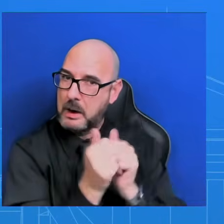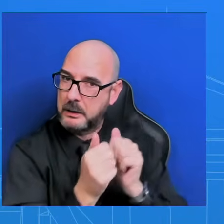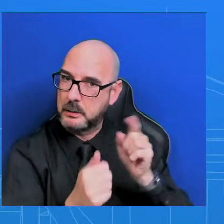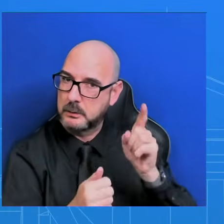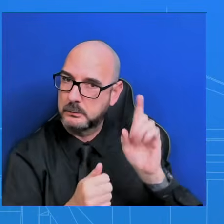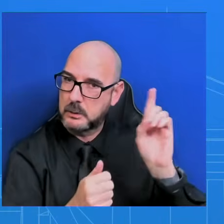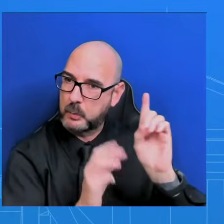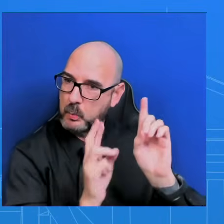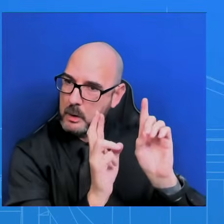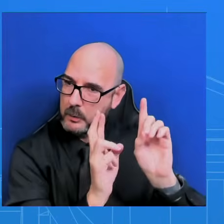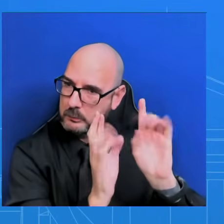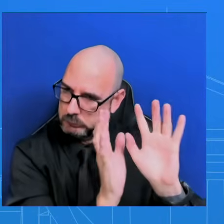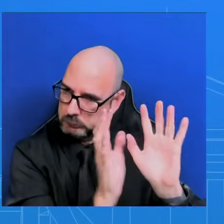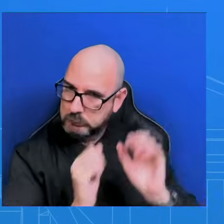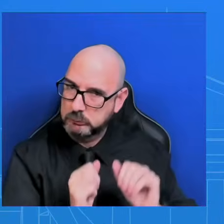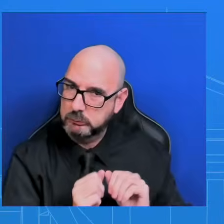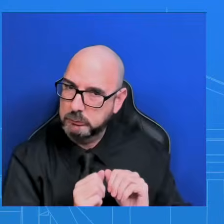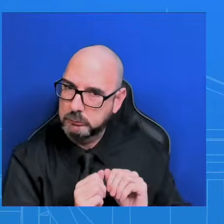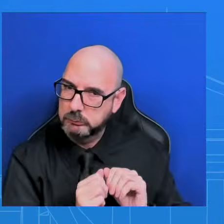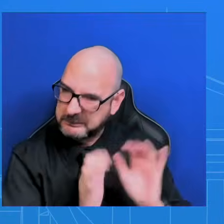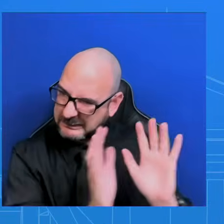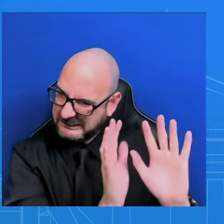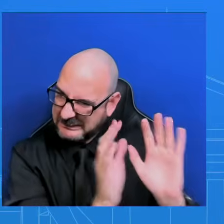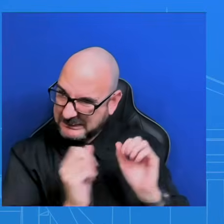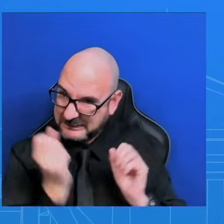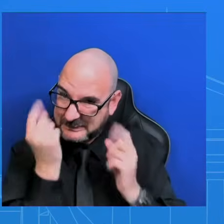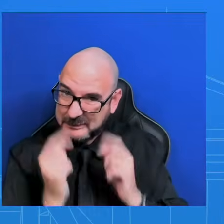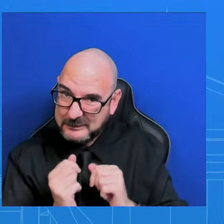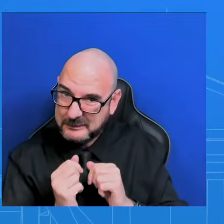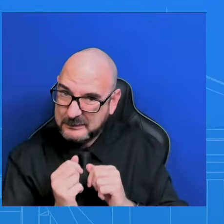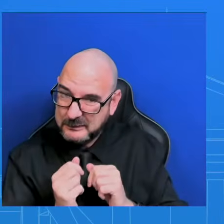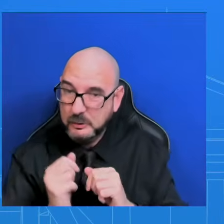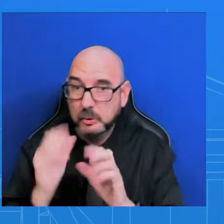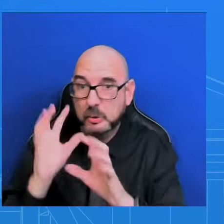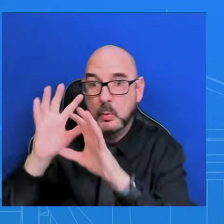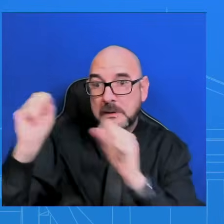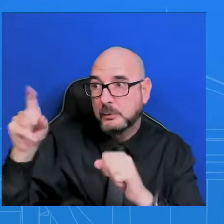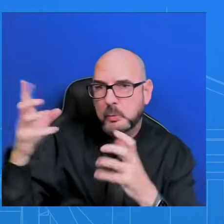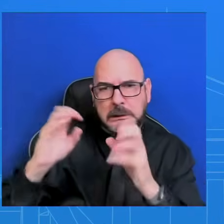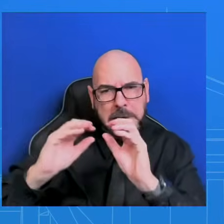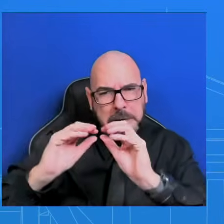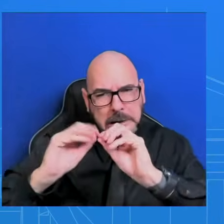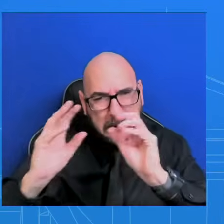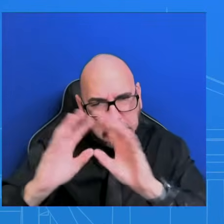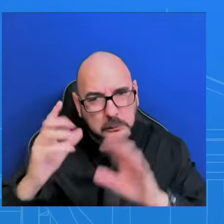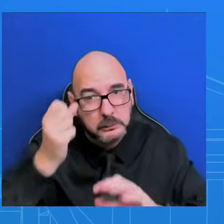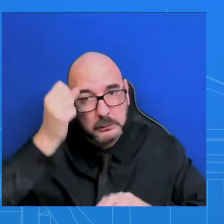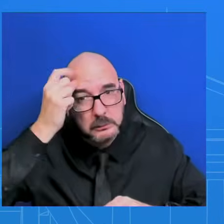wanted to be really clear about is the importance in -- to continuing to support Ukraine as they defend themselves.